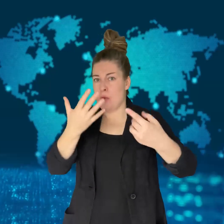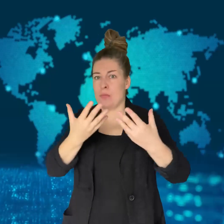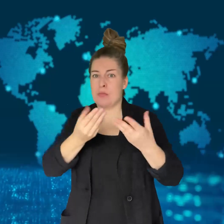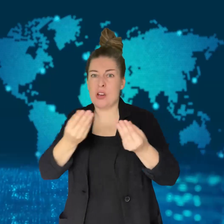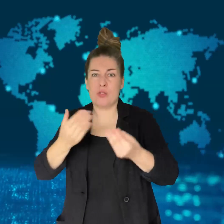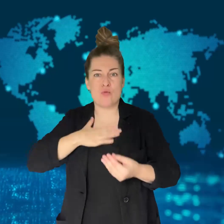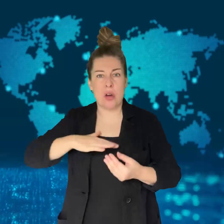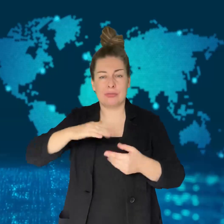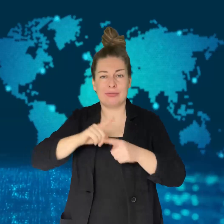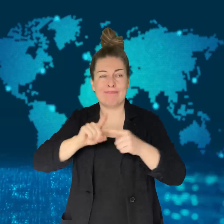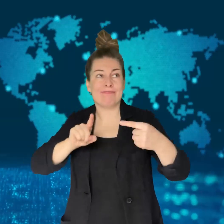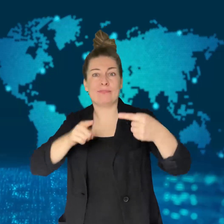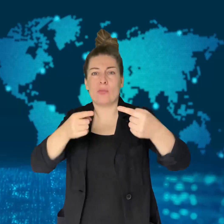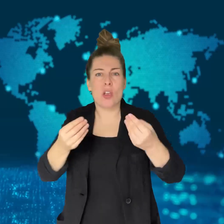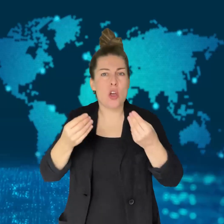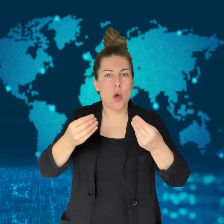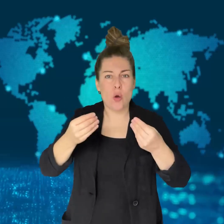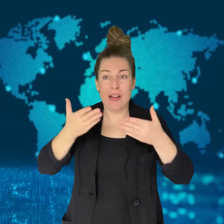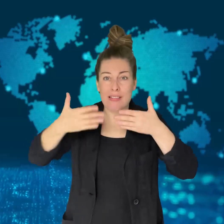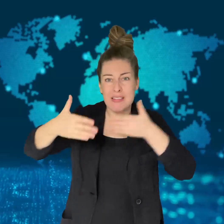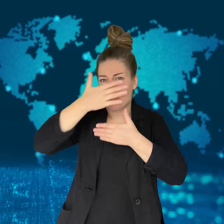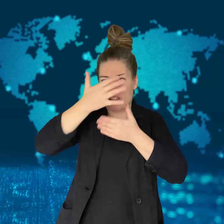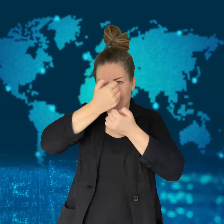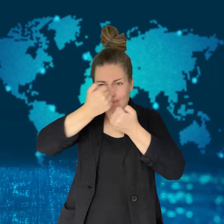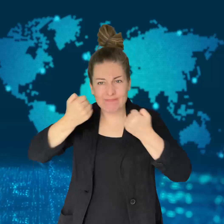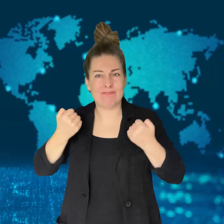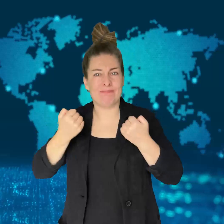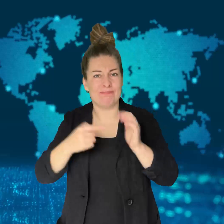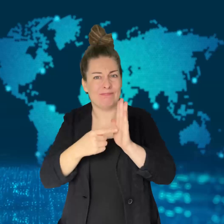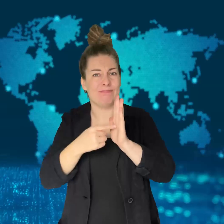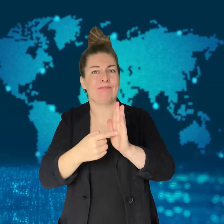in the custody of the morality police.